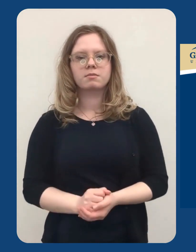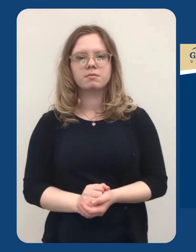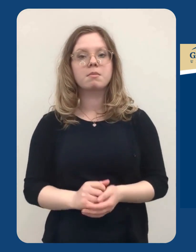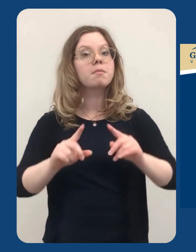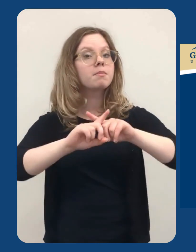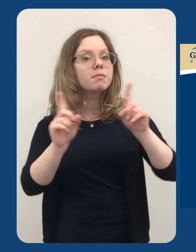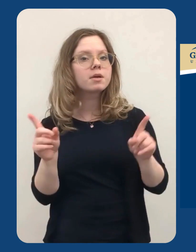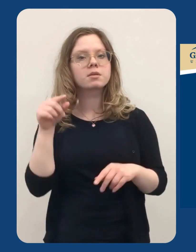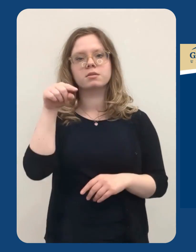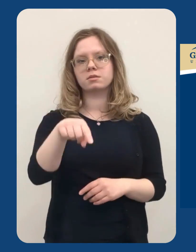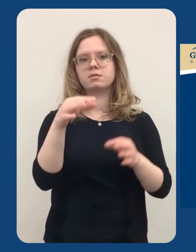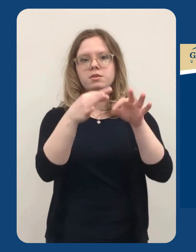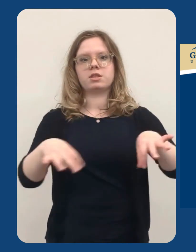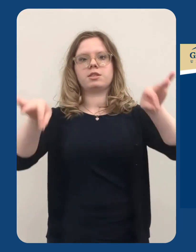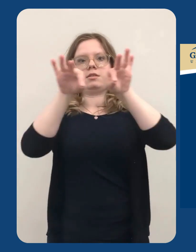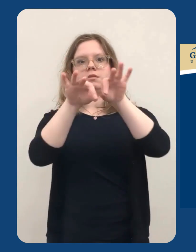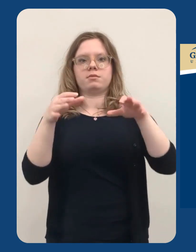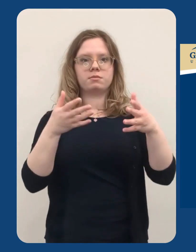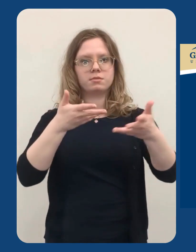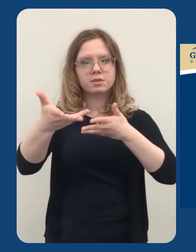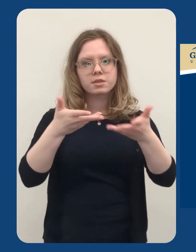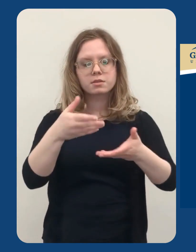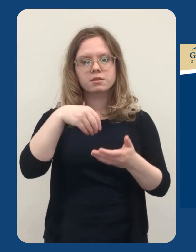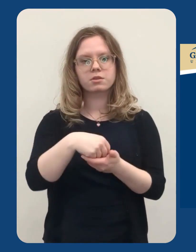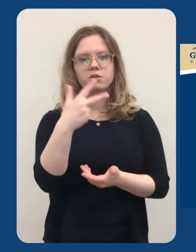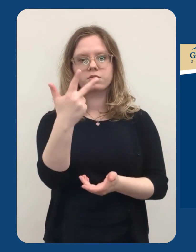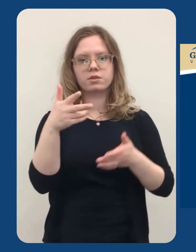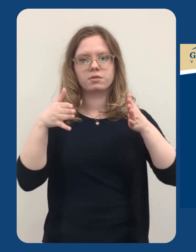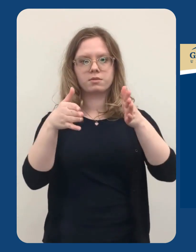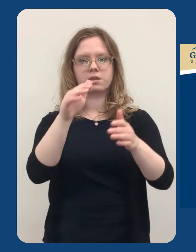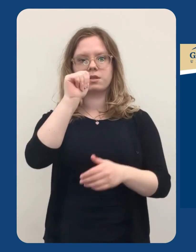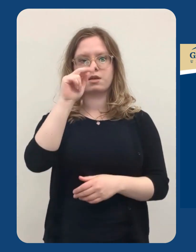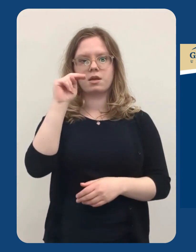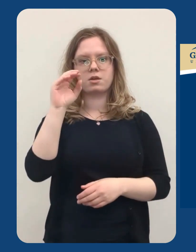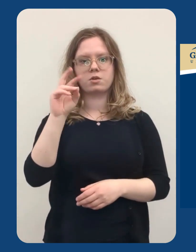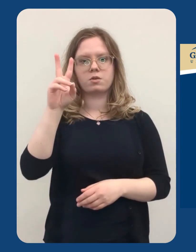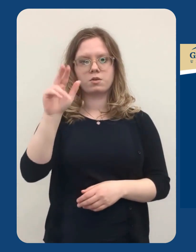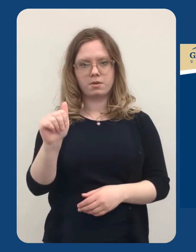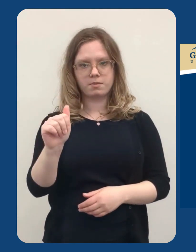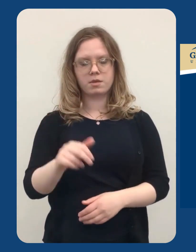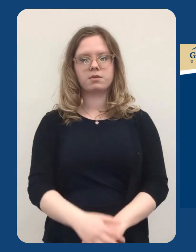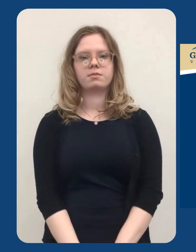There was a significant interaction in the three-way ANOVA.